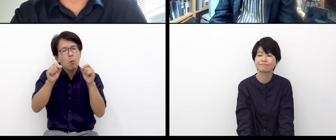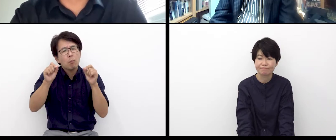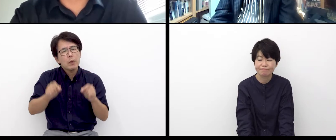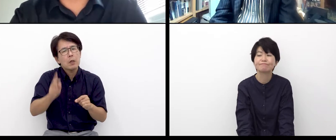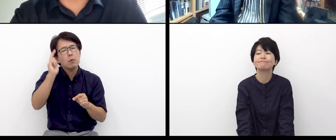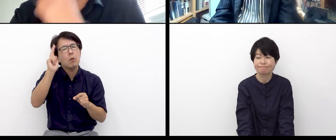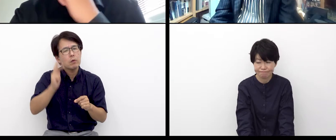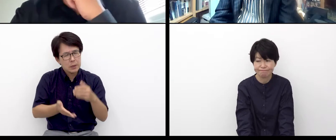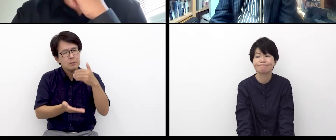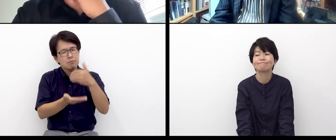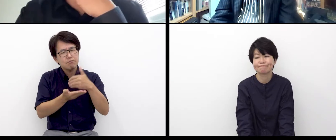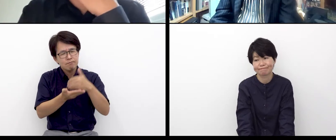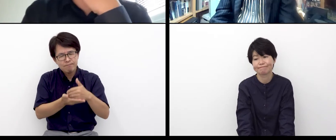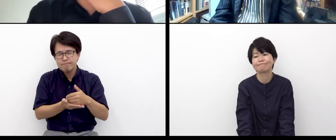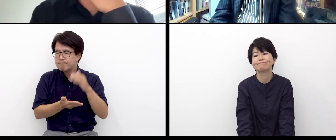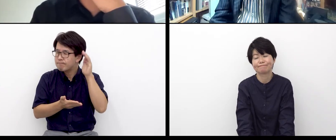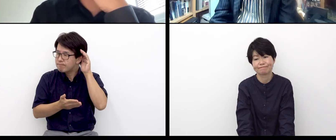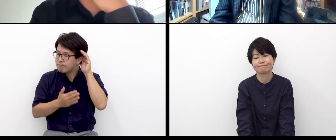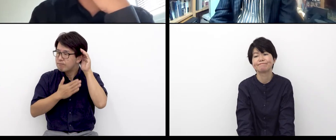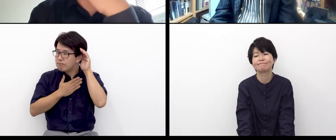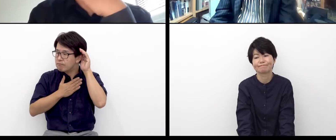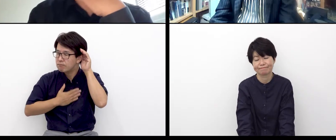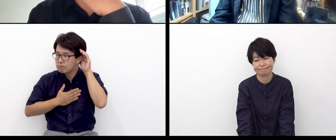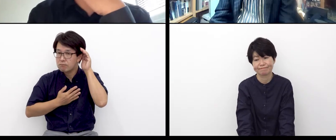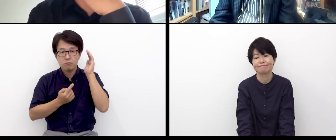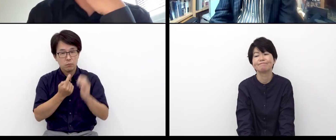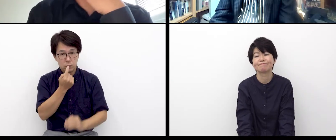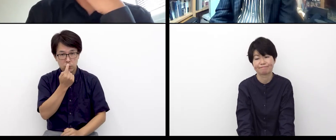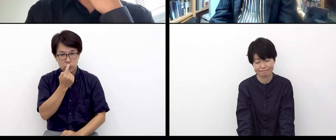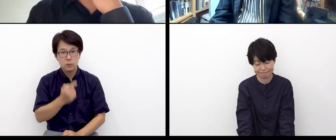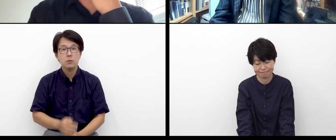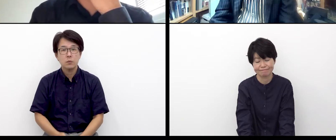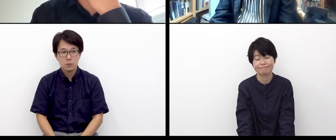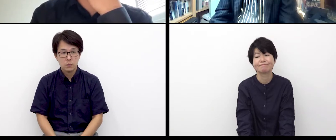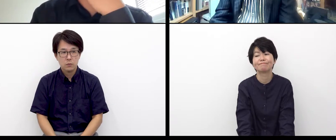Yes, exactly. OGAWA: That is,